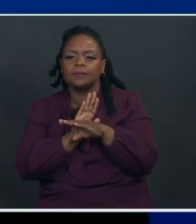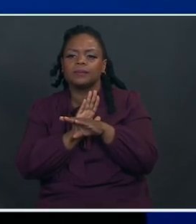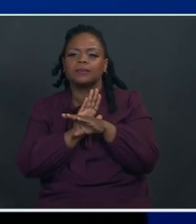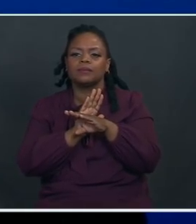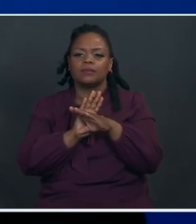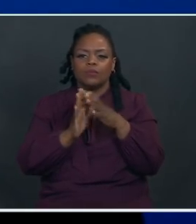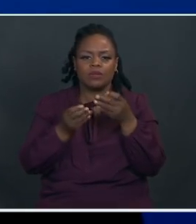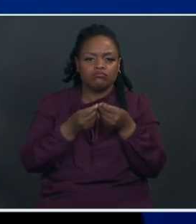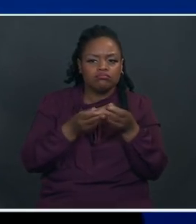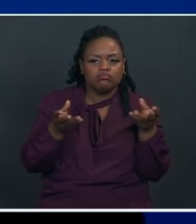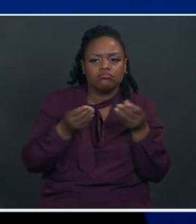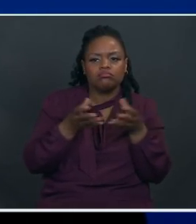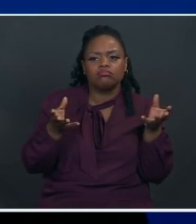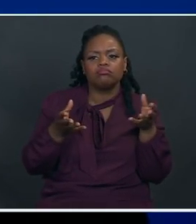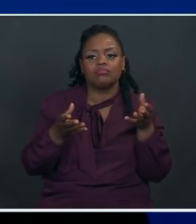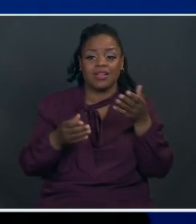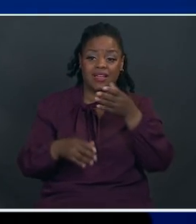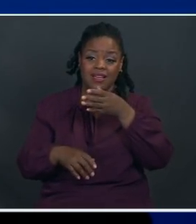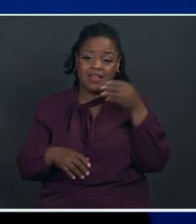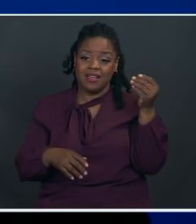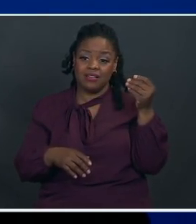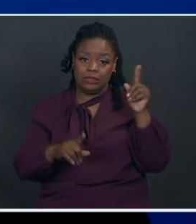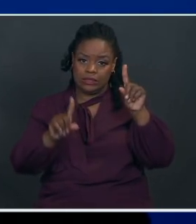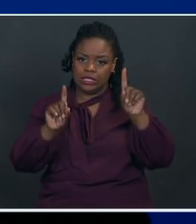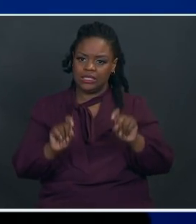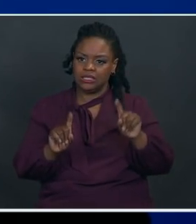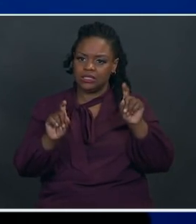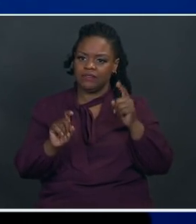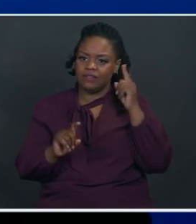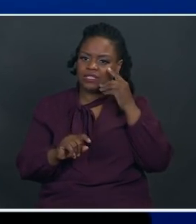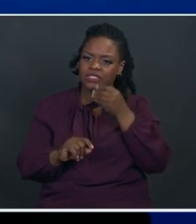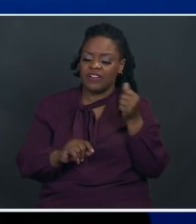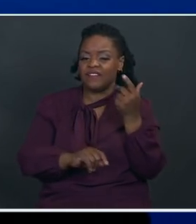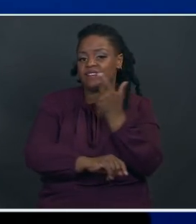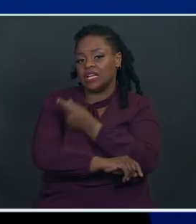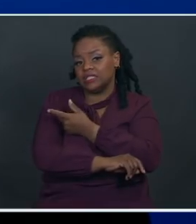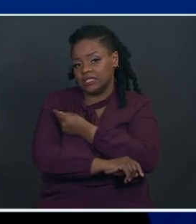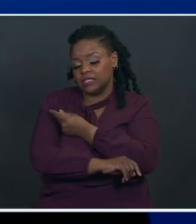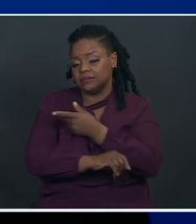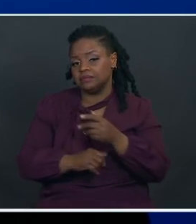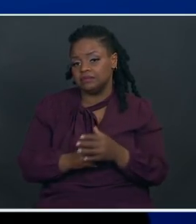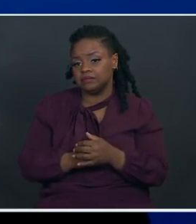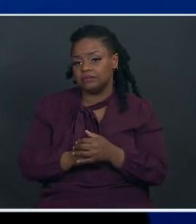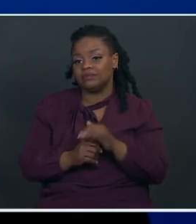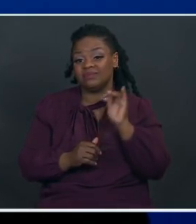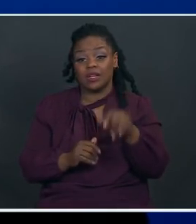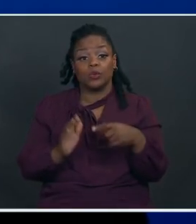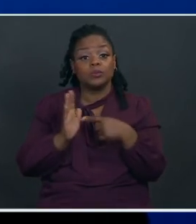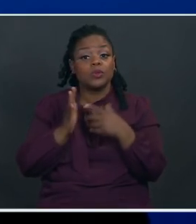of the testing of a number of vaccines that represent three separate platforms.